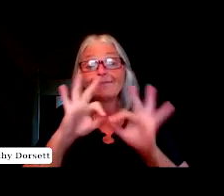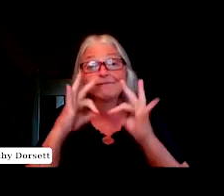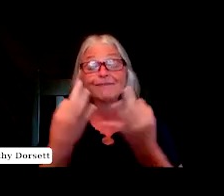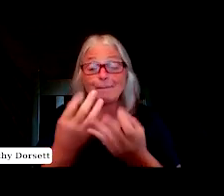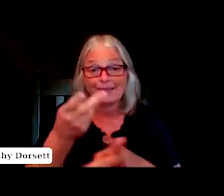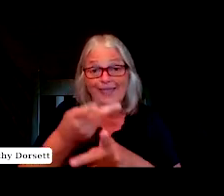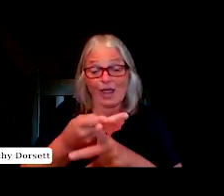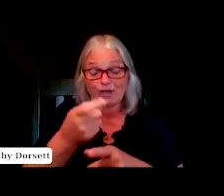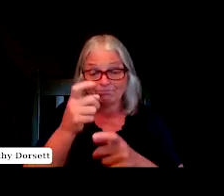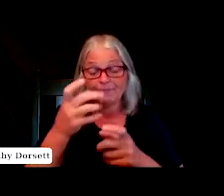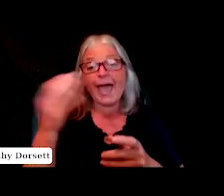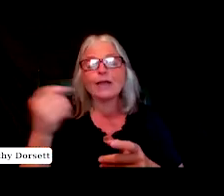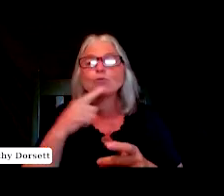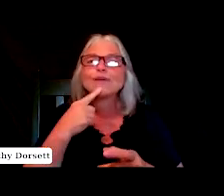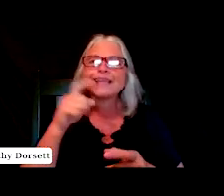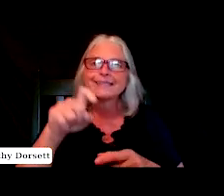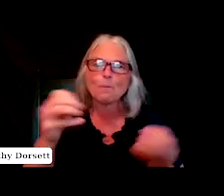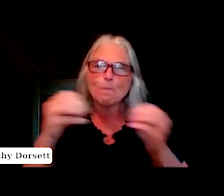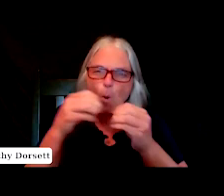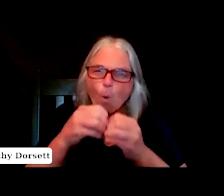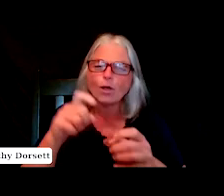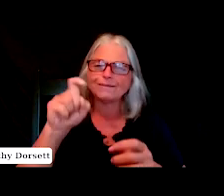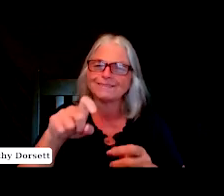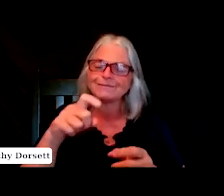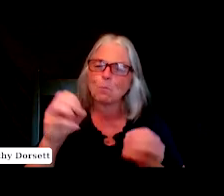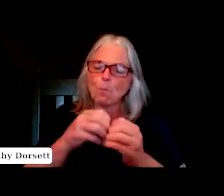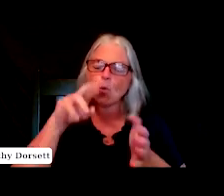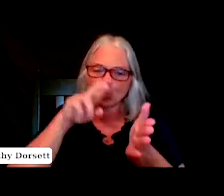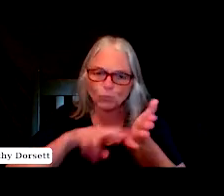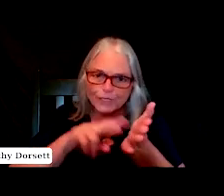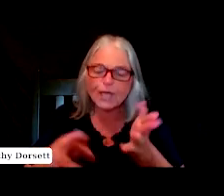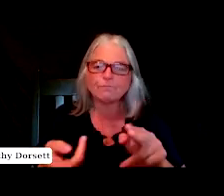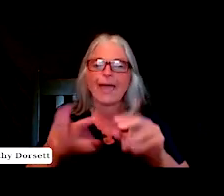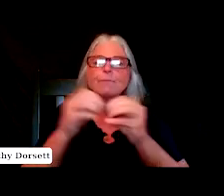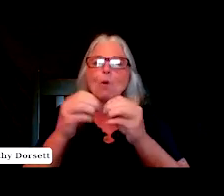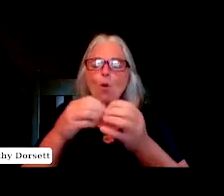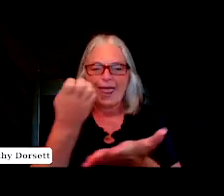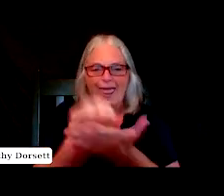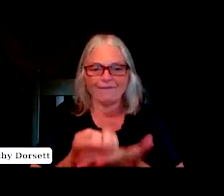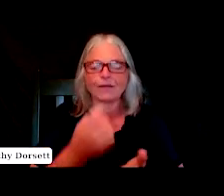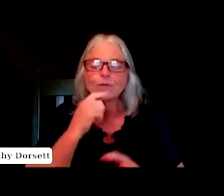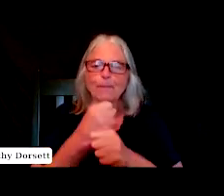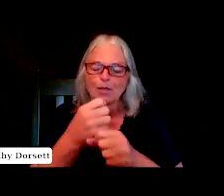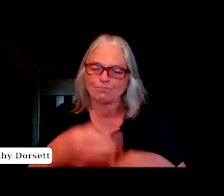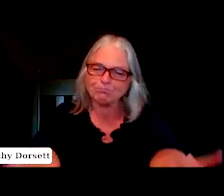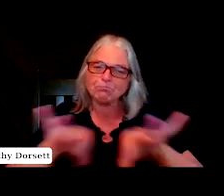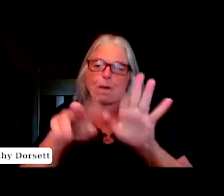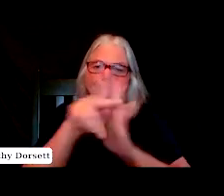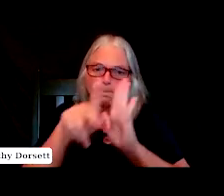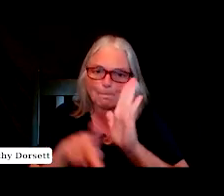And highlights, the need for additional research and increased that can inform critical policy and practice based interventions.